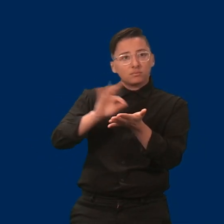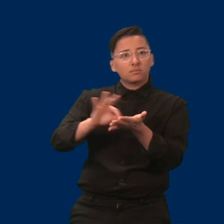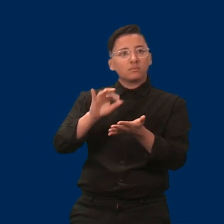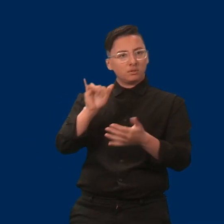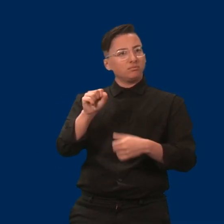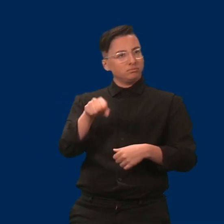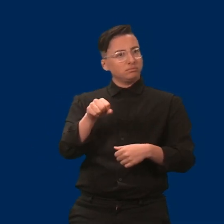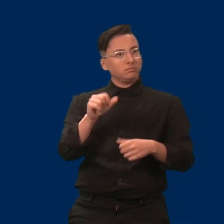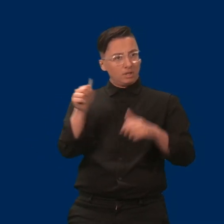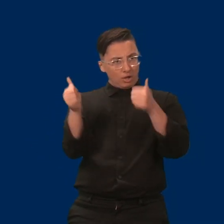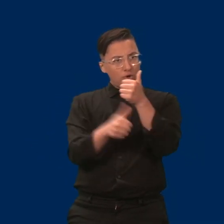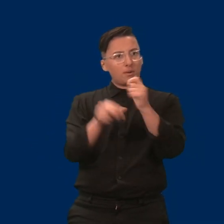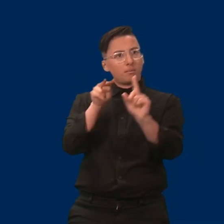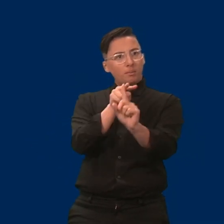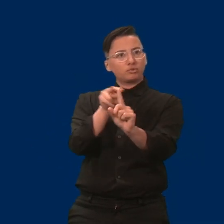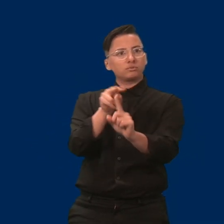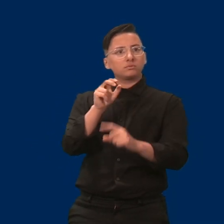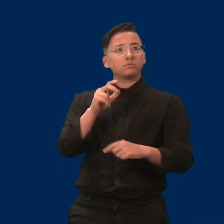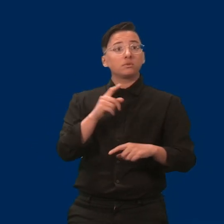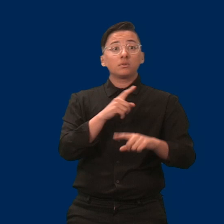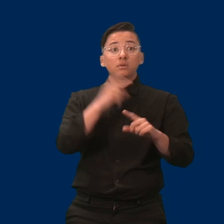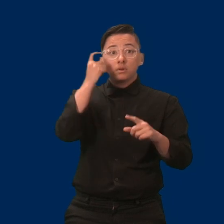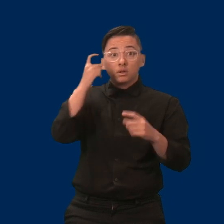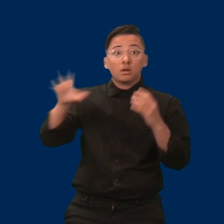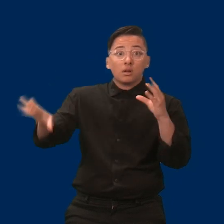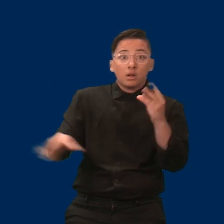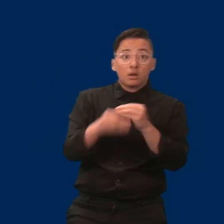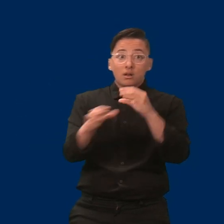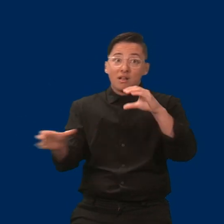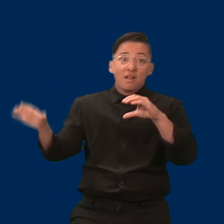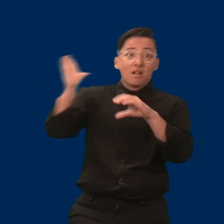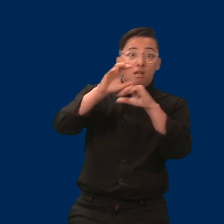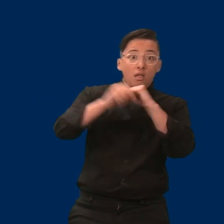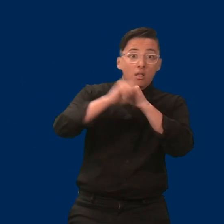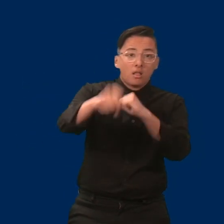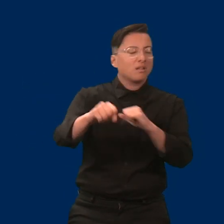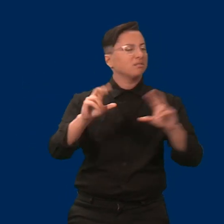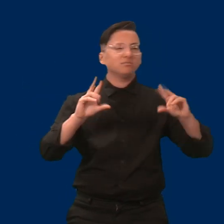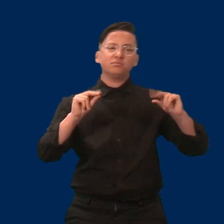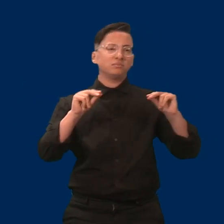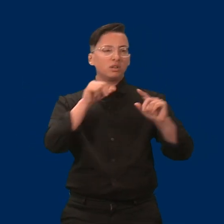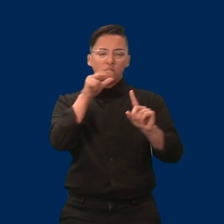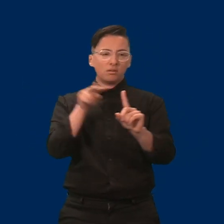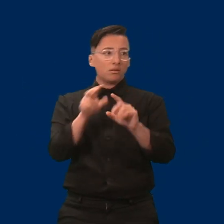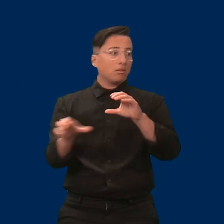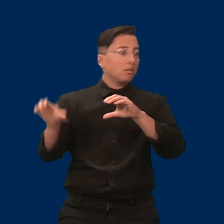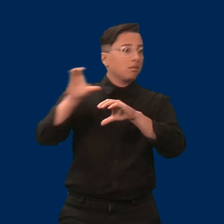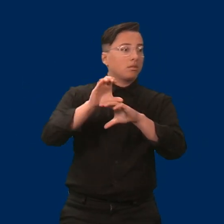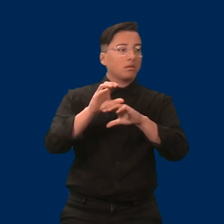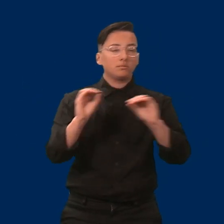I just think asking disabled applicants to complete both an on the job trial work period